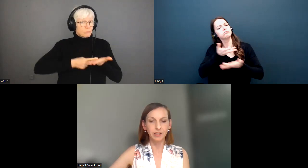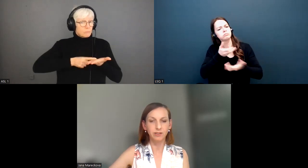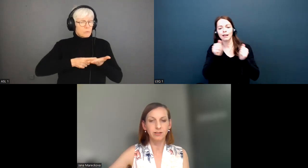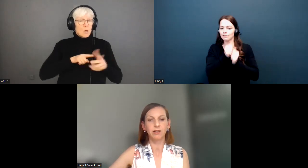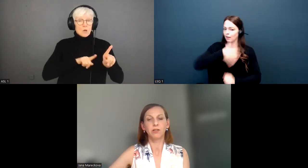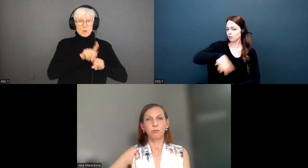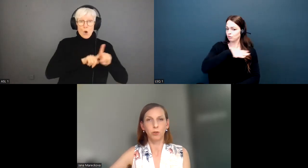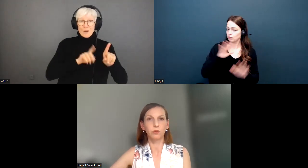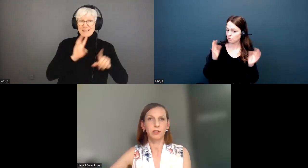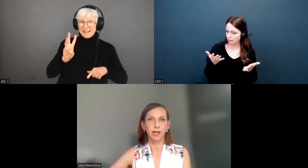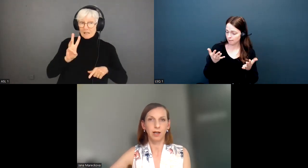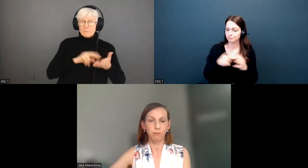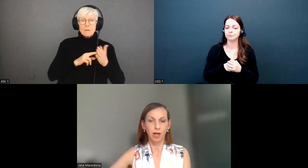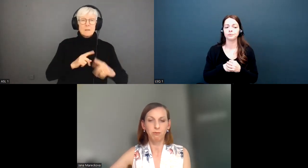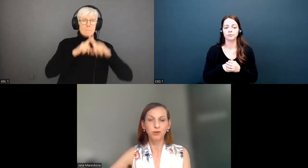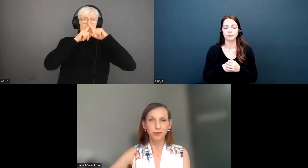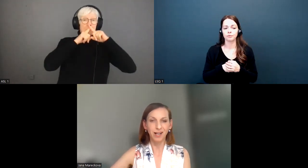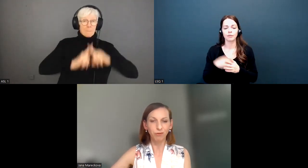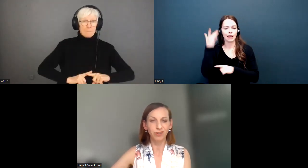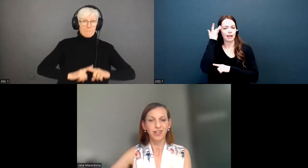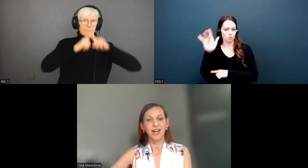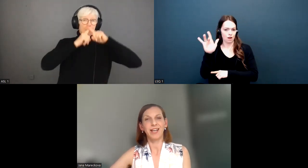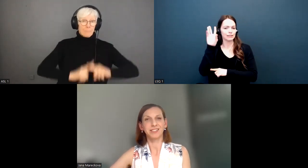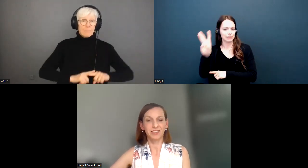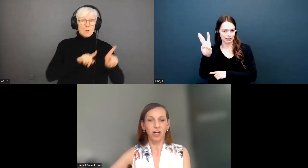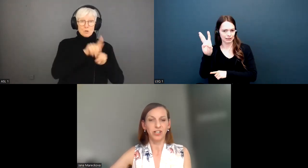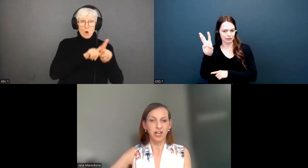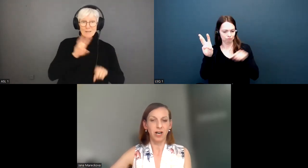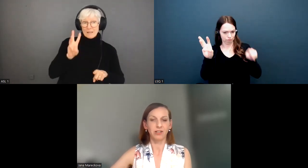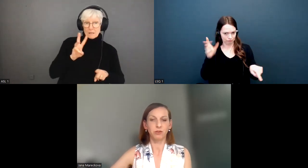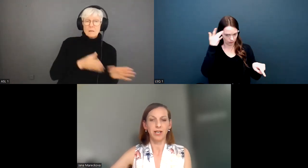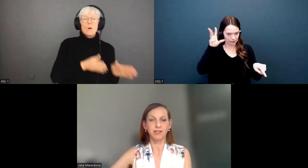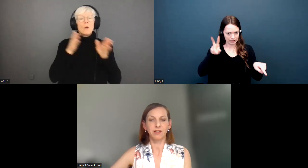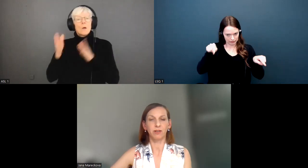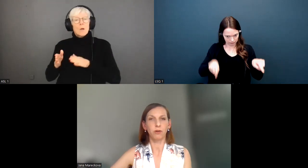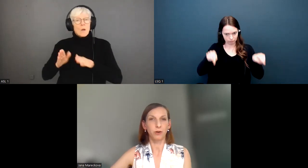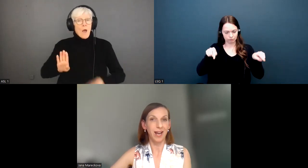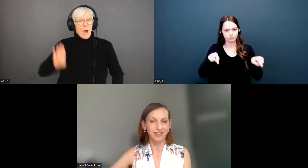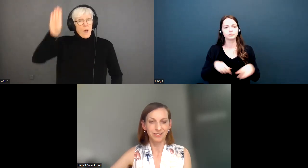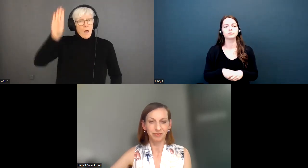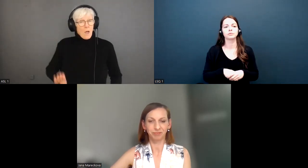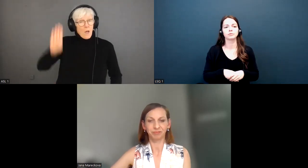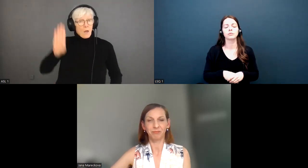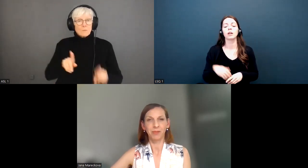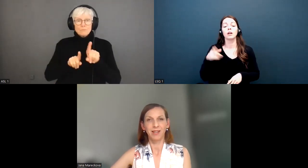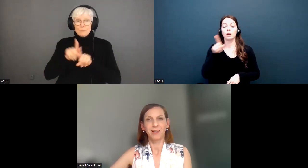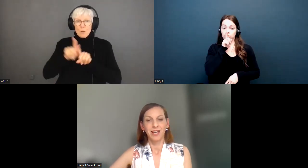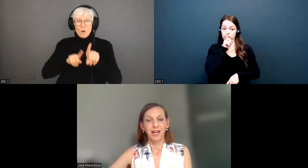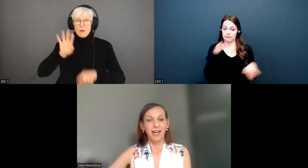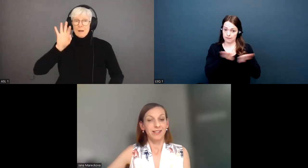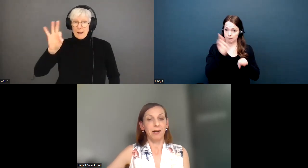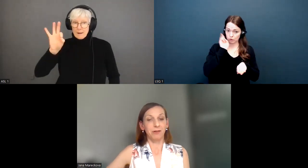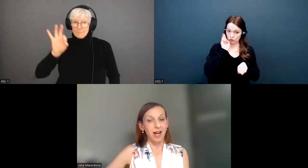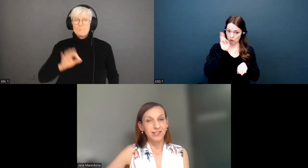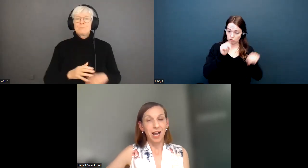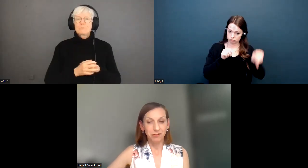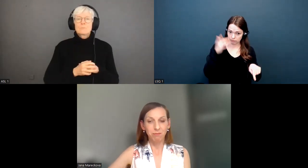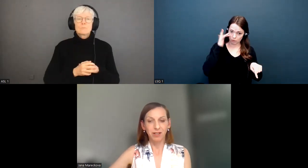6 to mute and unmute yourself and star 9 to raise and lower your hand. And our last housekeeping